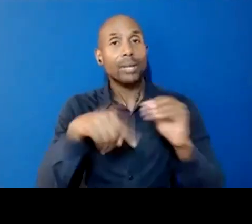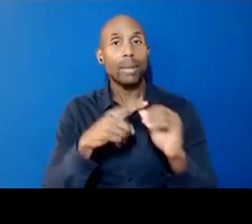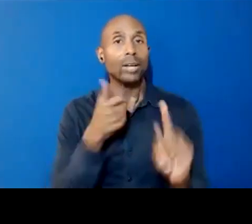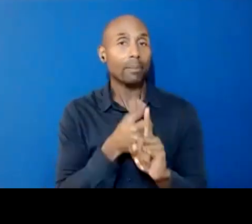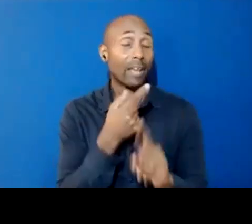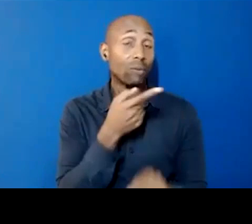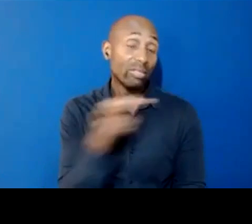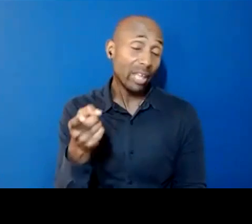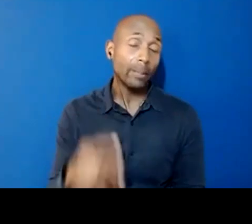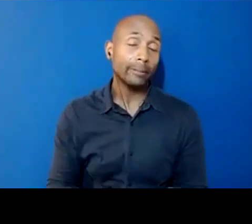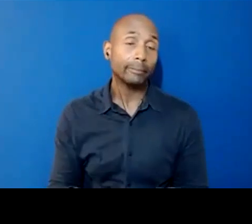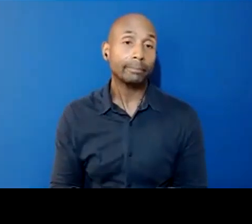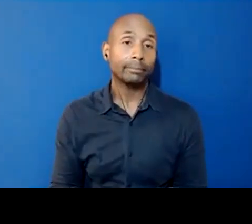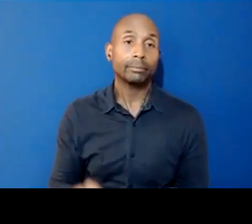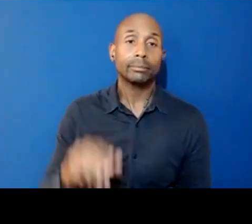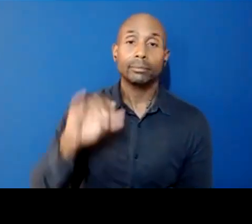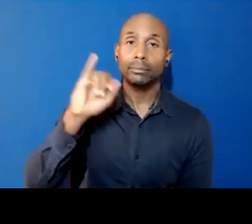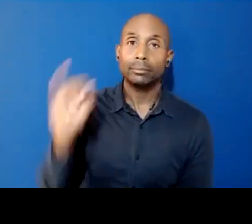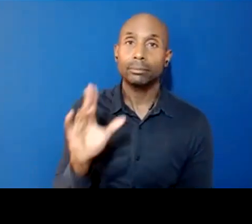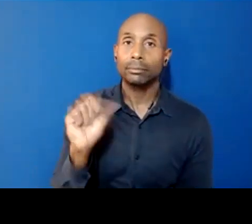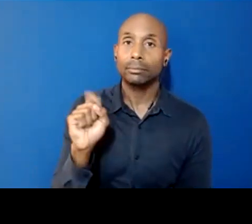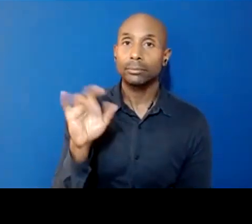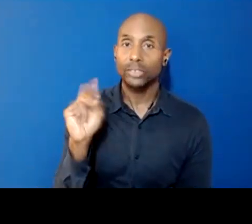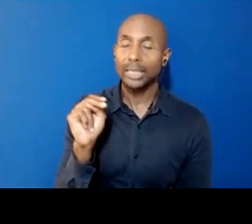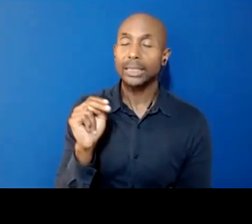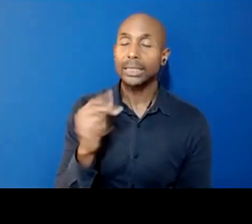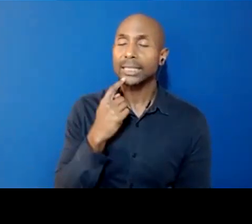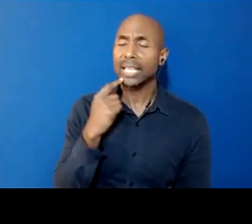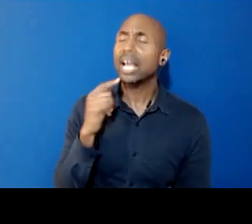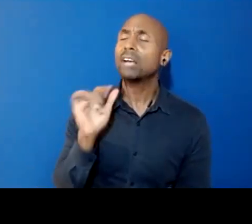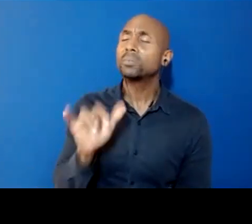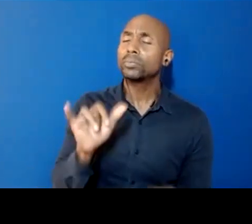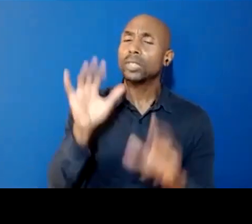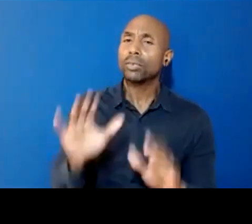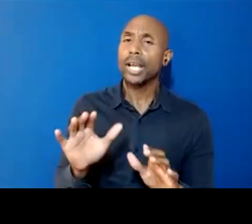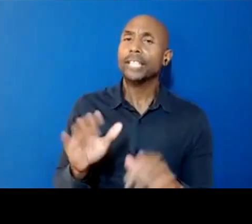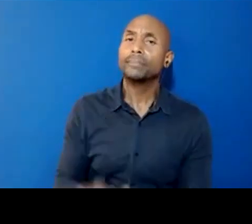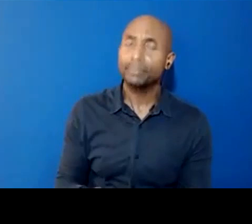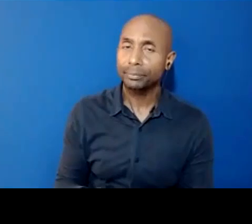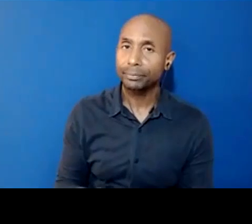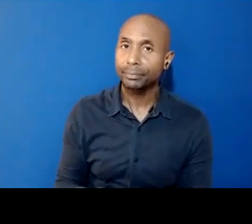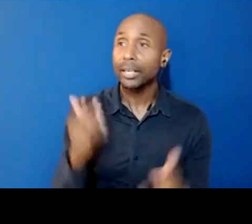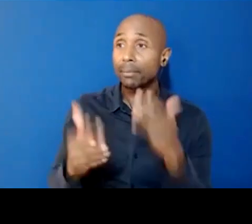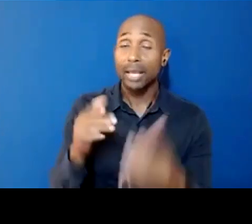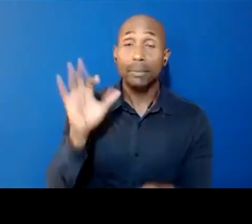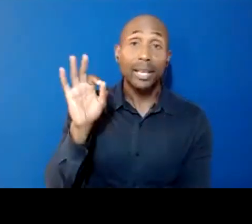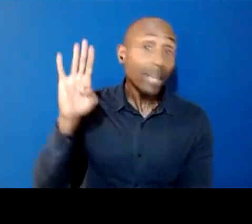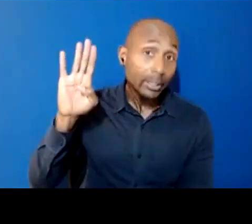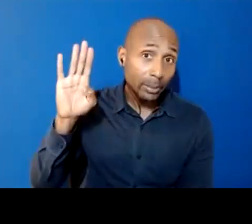It seems like Facebook, or someone will come up with some more extensive virtual tools